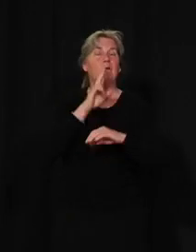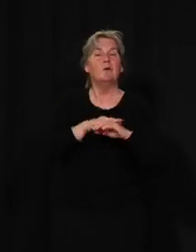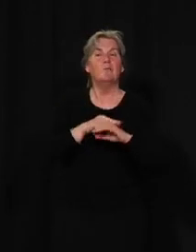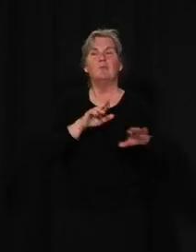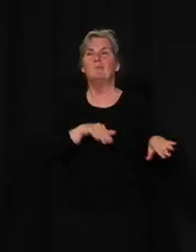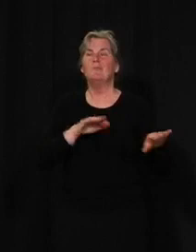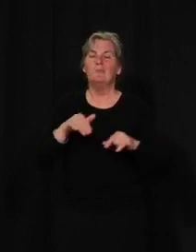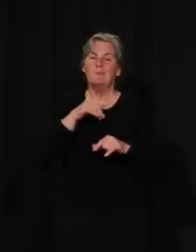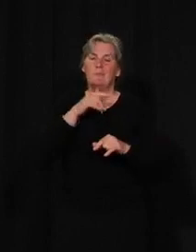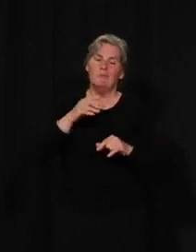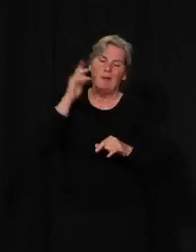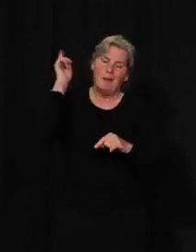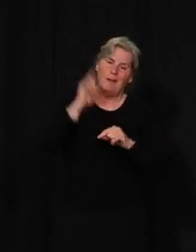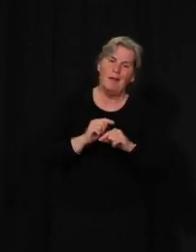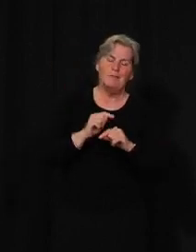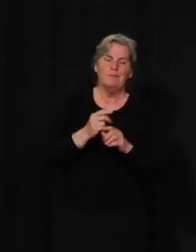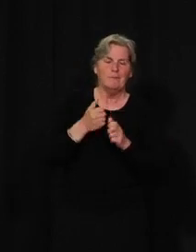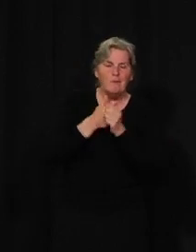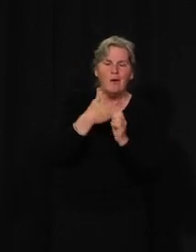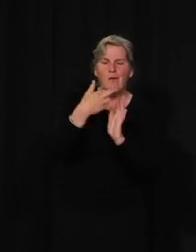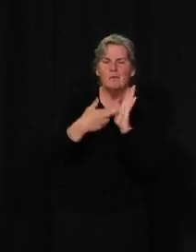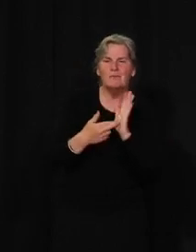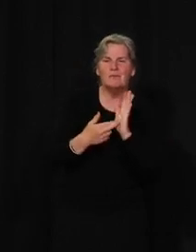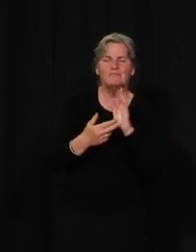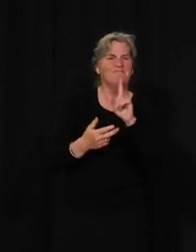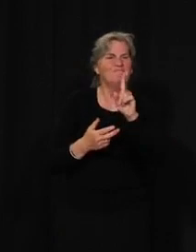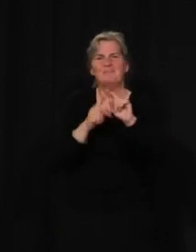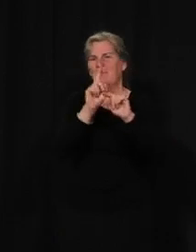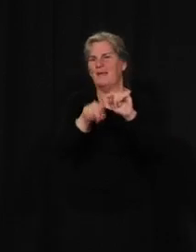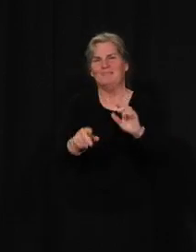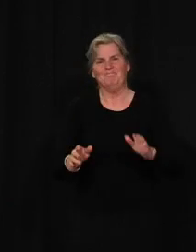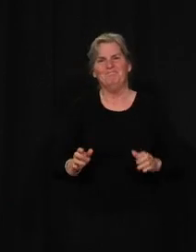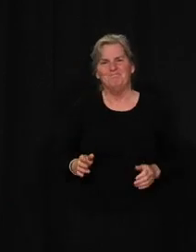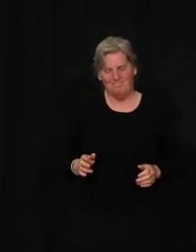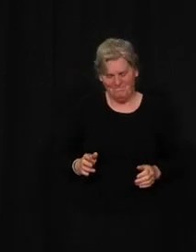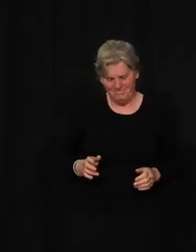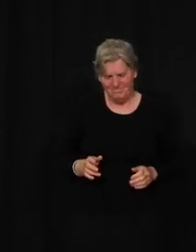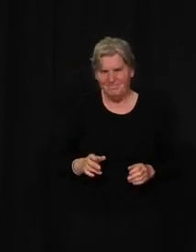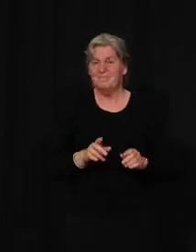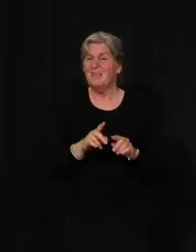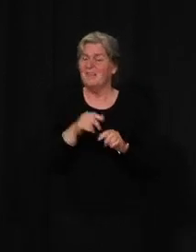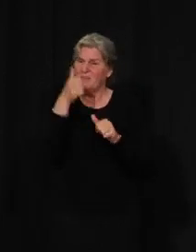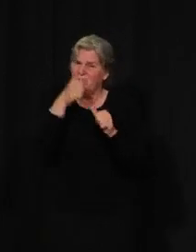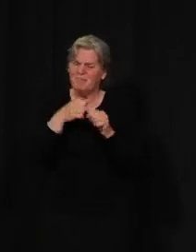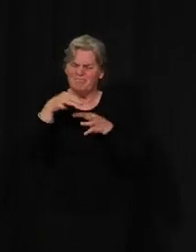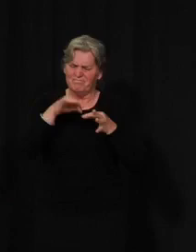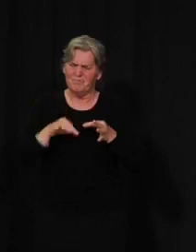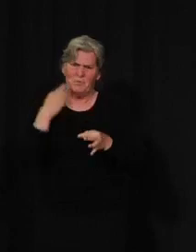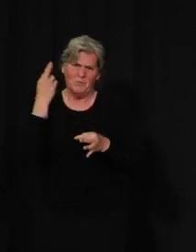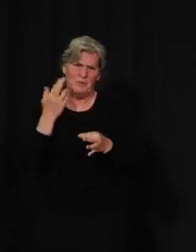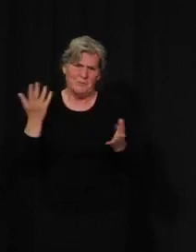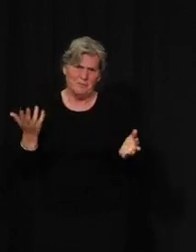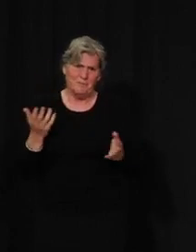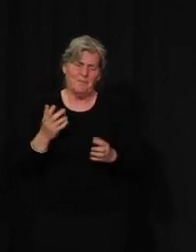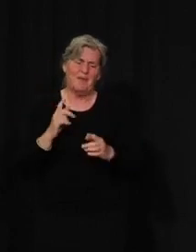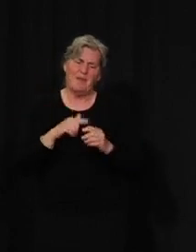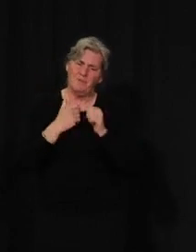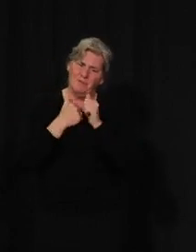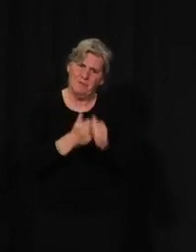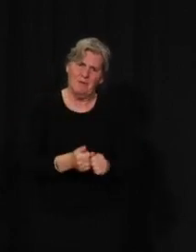observing these harsh rules. We cannot do that, and I will remind you why. We have all been hearing about e